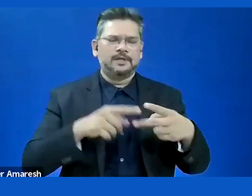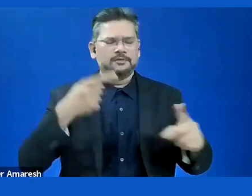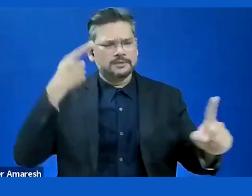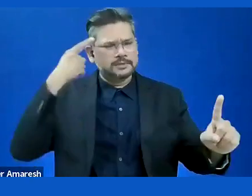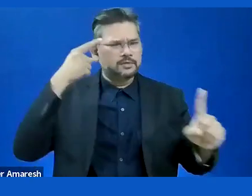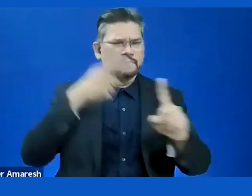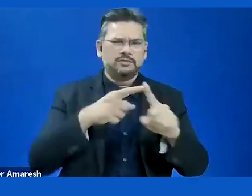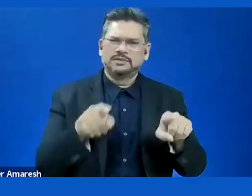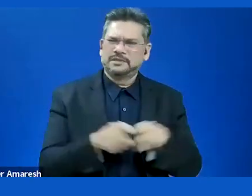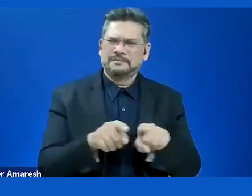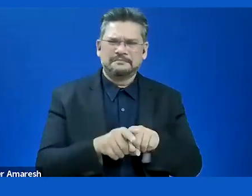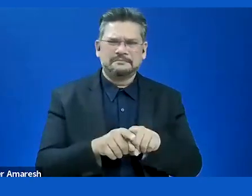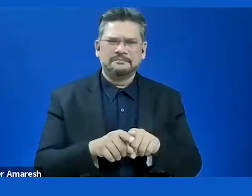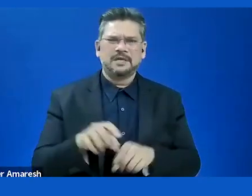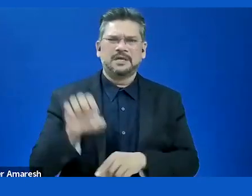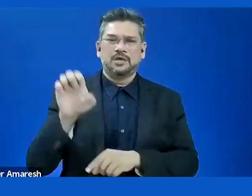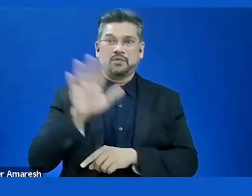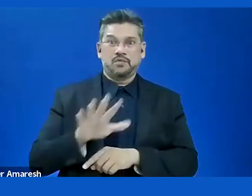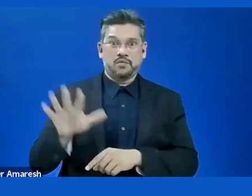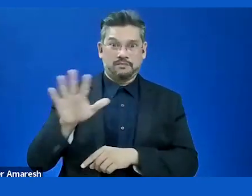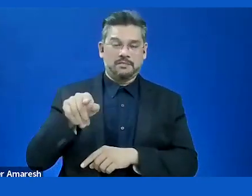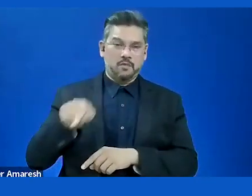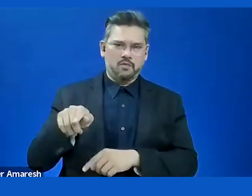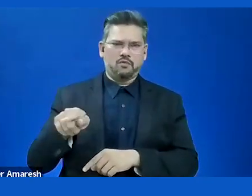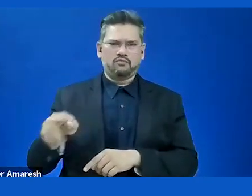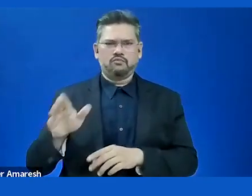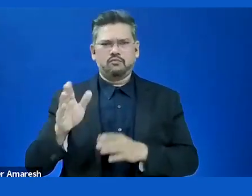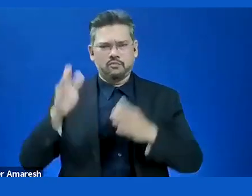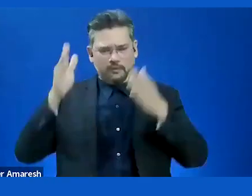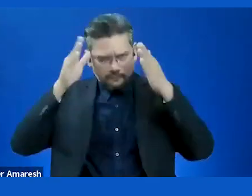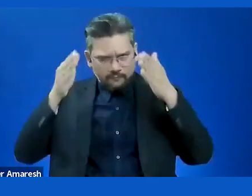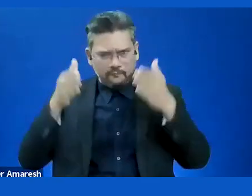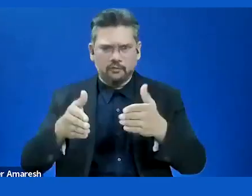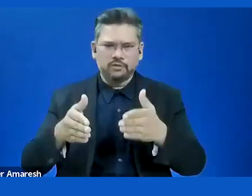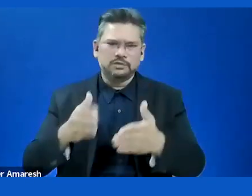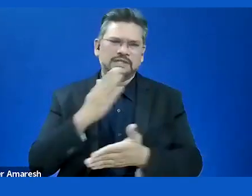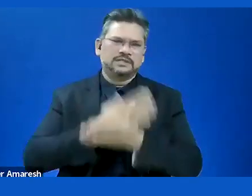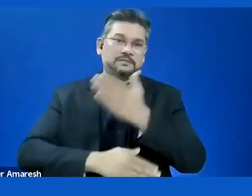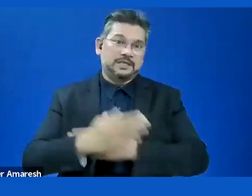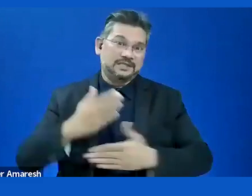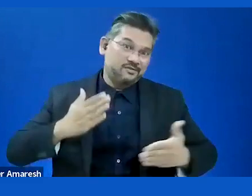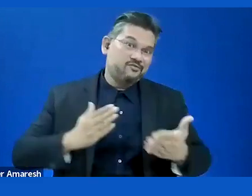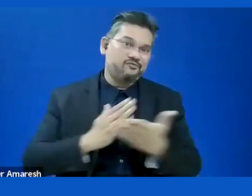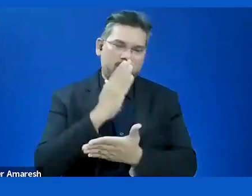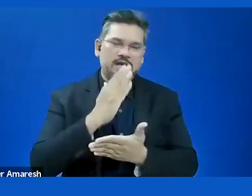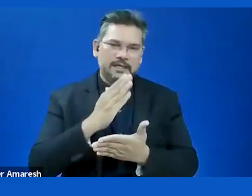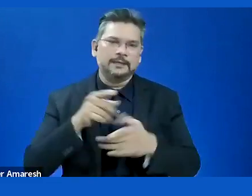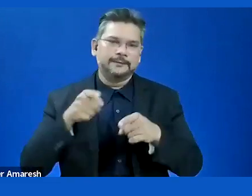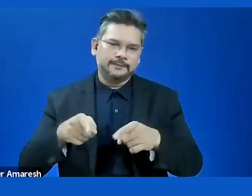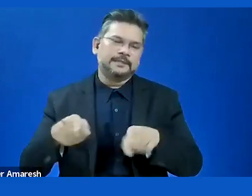of persons with disabilities. And both are based on the principles of United Nations Convention on